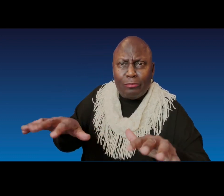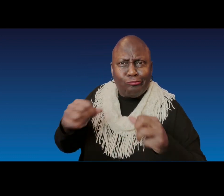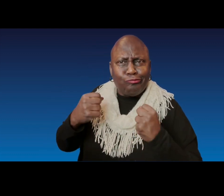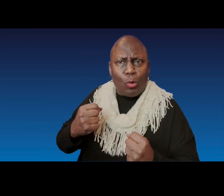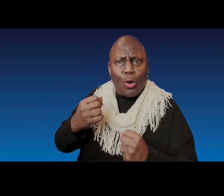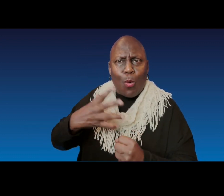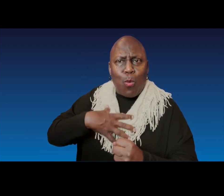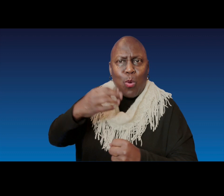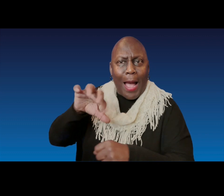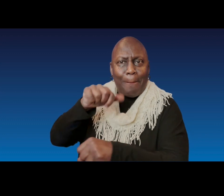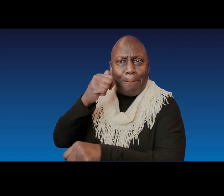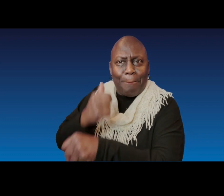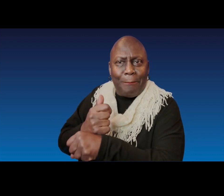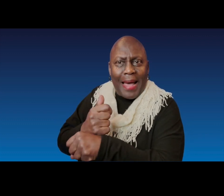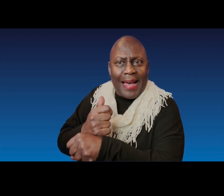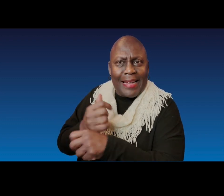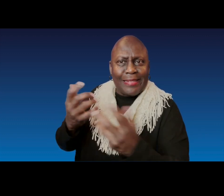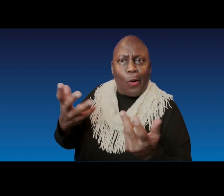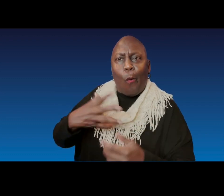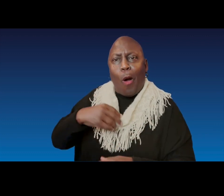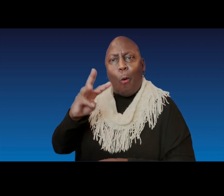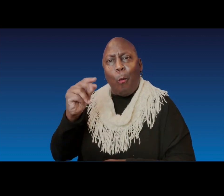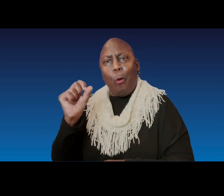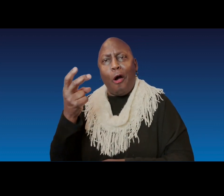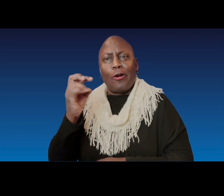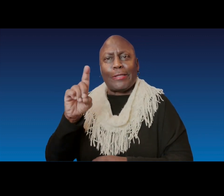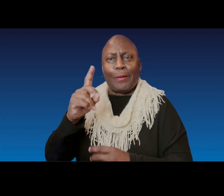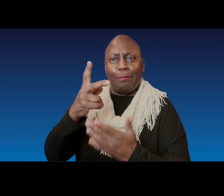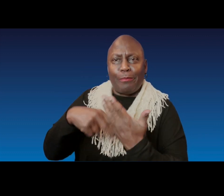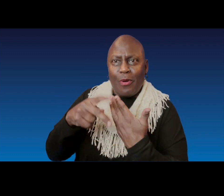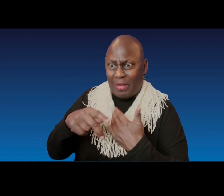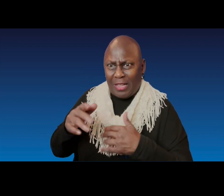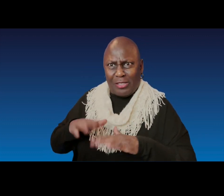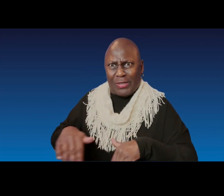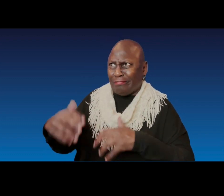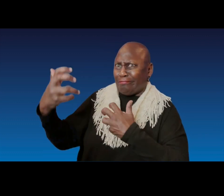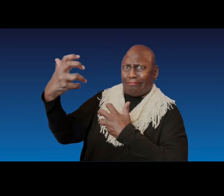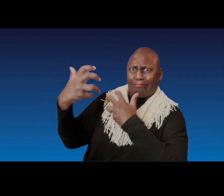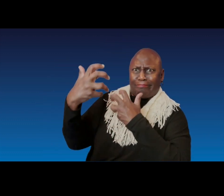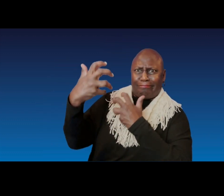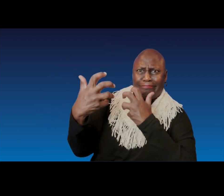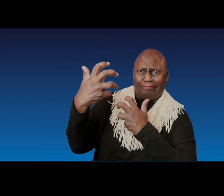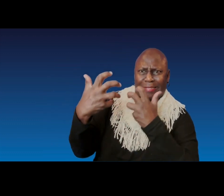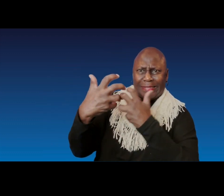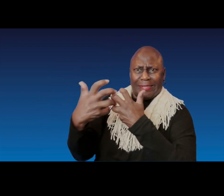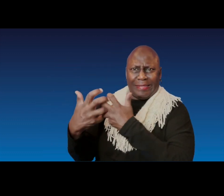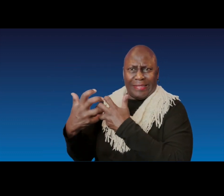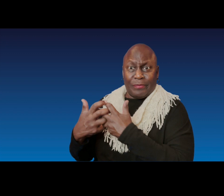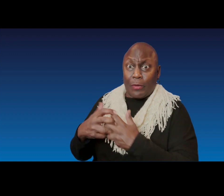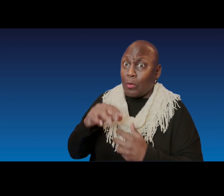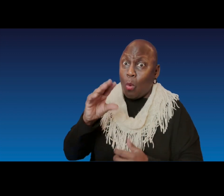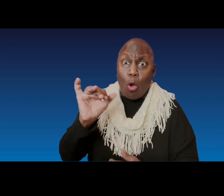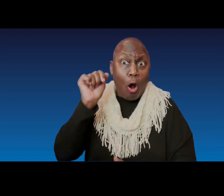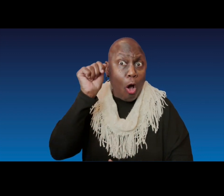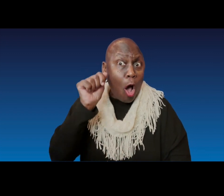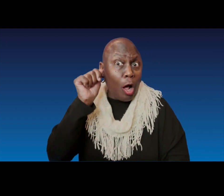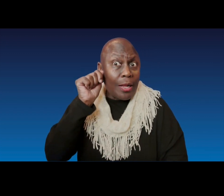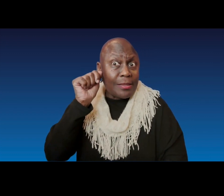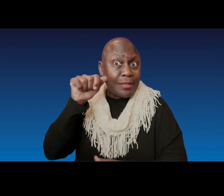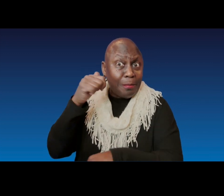And also, culturally in the curriculum, it's strongly white people based or whitewash programing